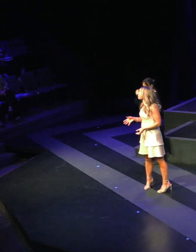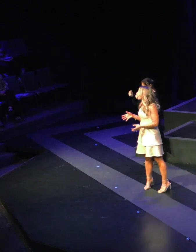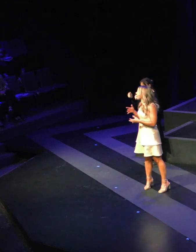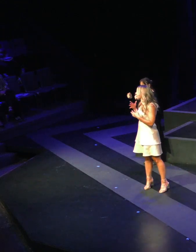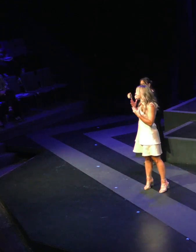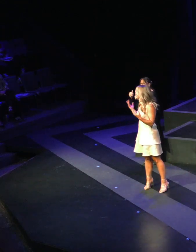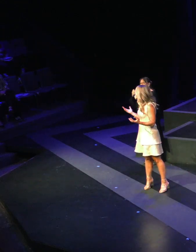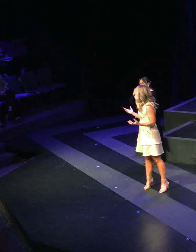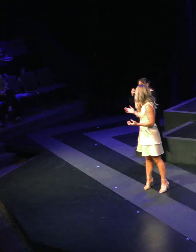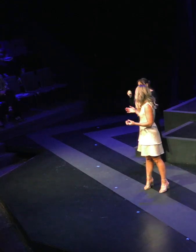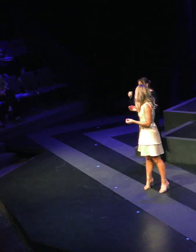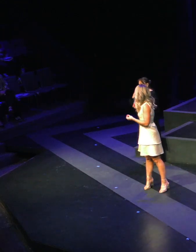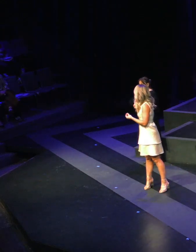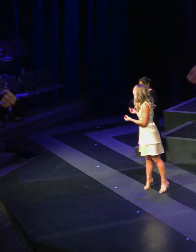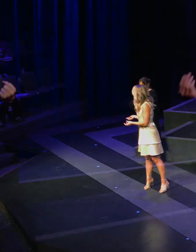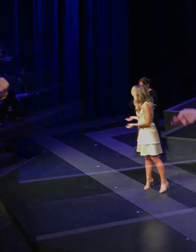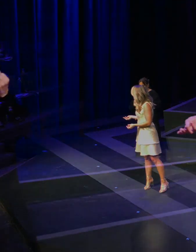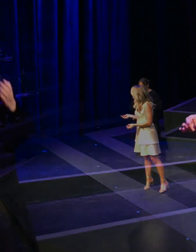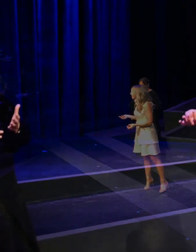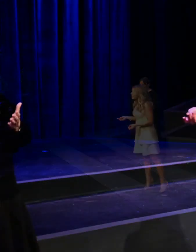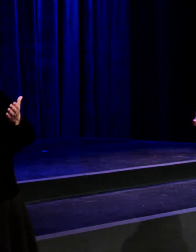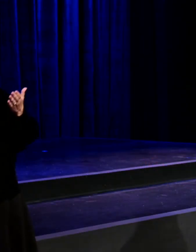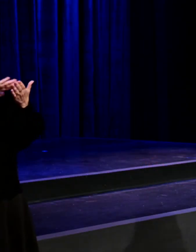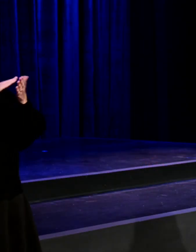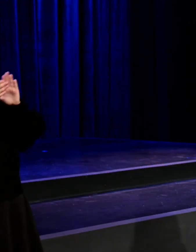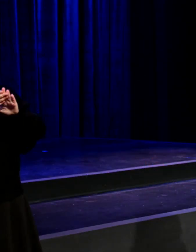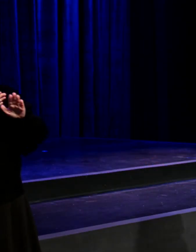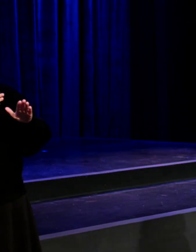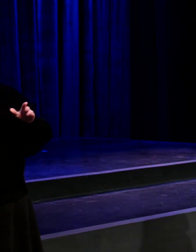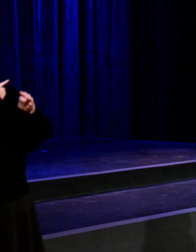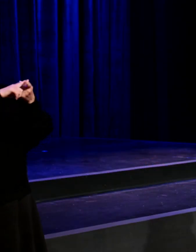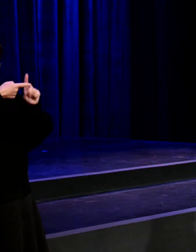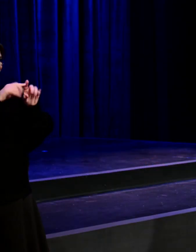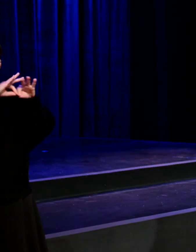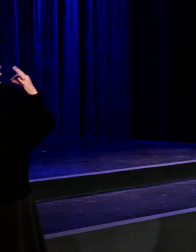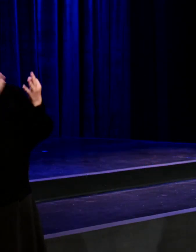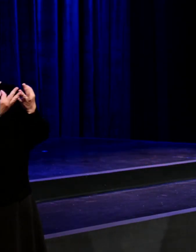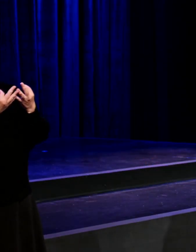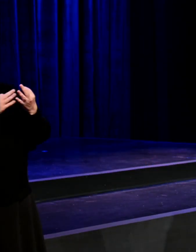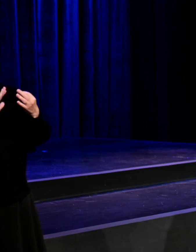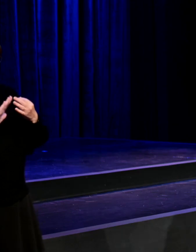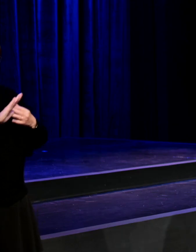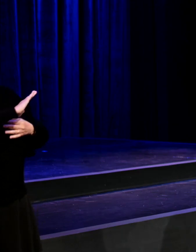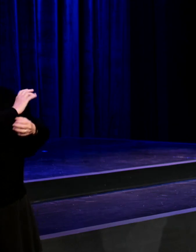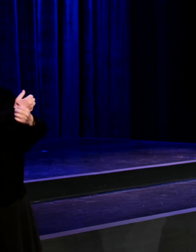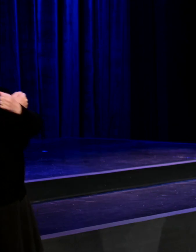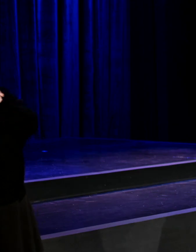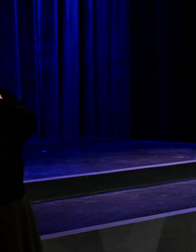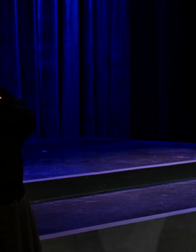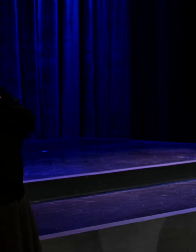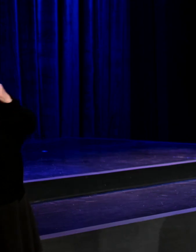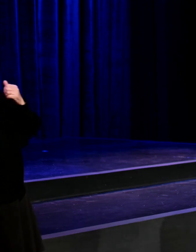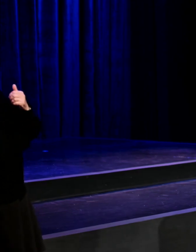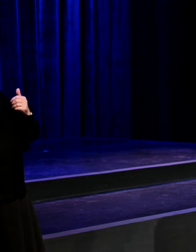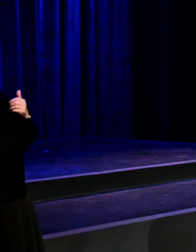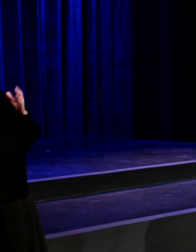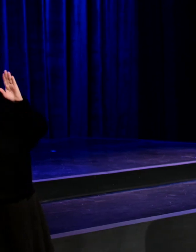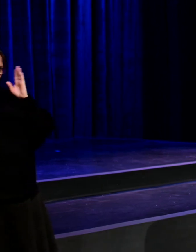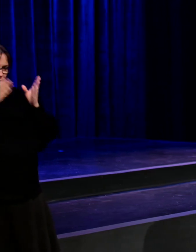love of my supporters, my community, my friends and family along the way. I had a team of doctors